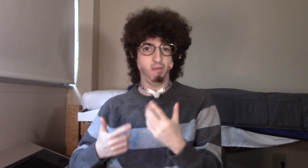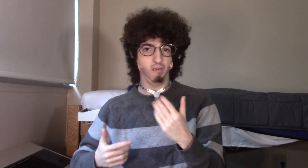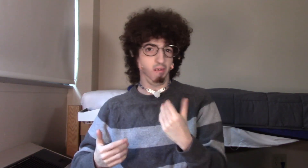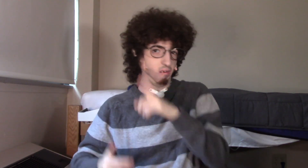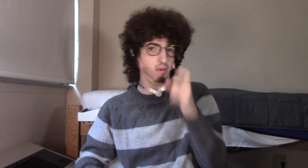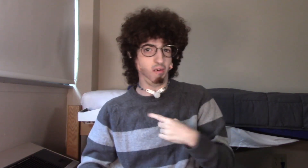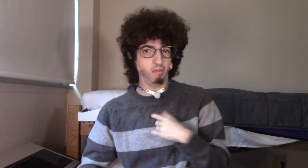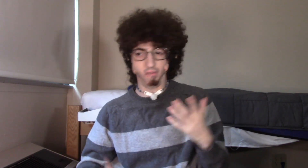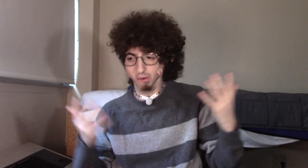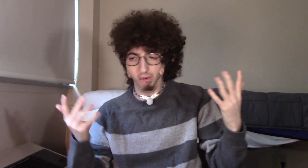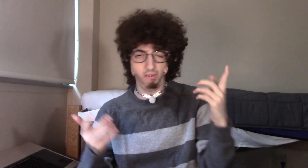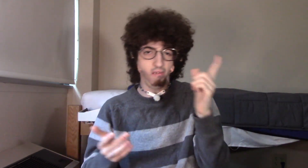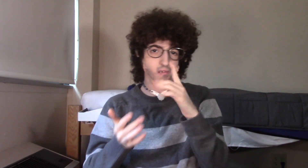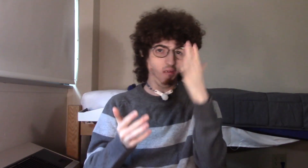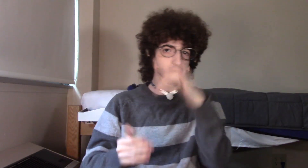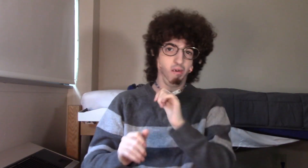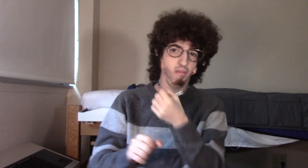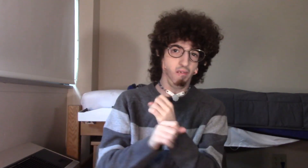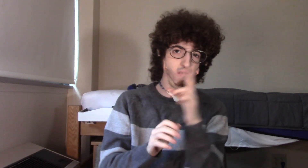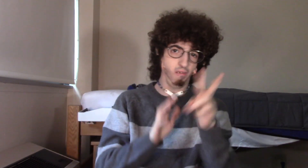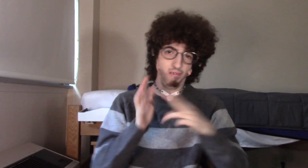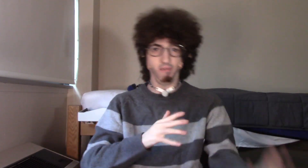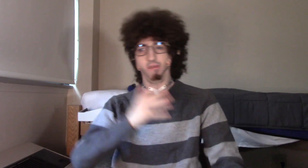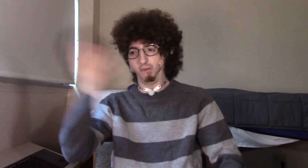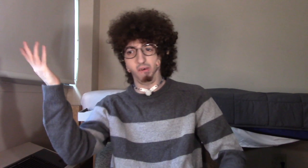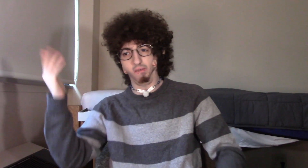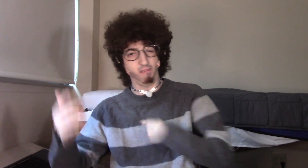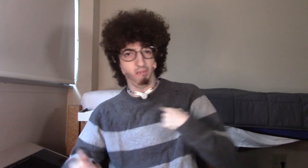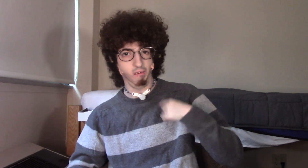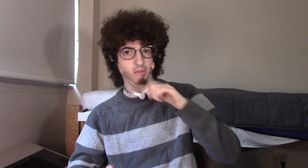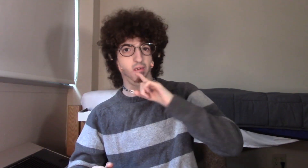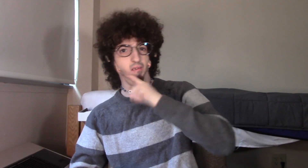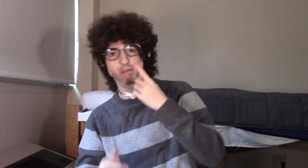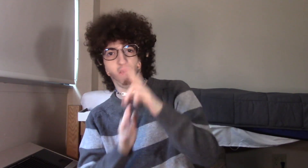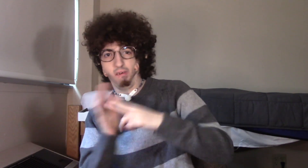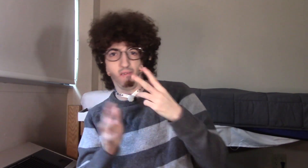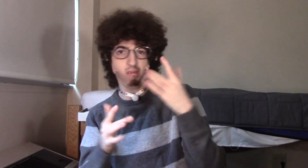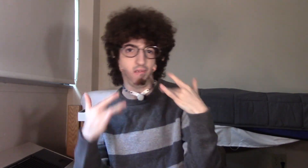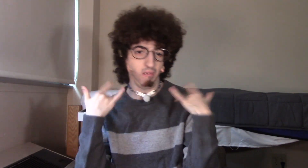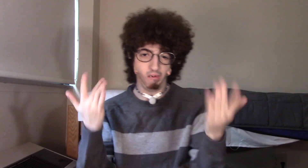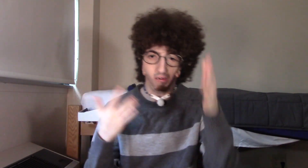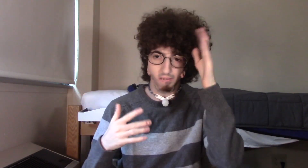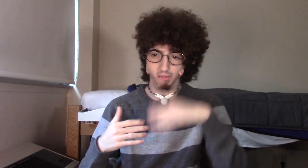have asked me, "hey why aren't you making videos? we miss the videos what's up man?"